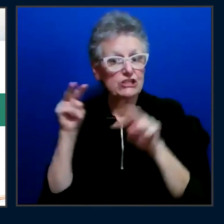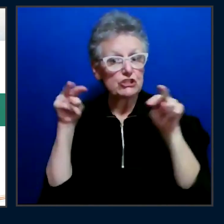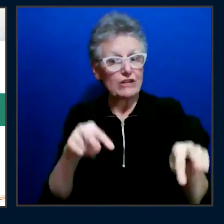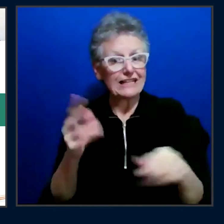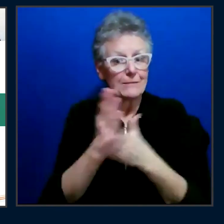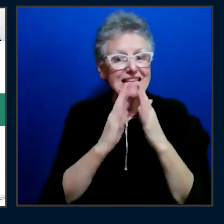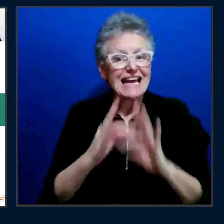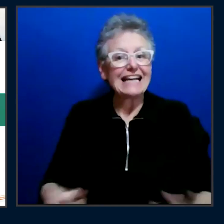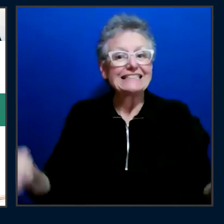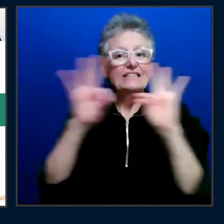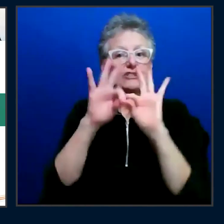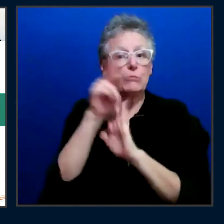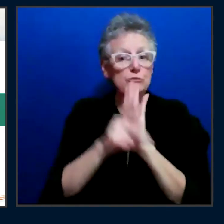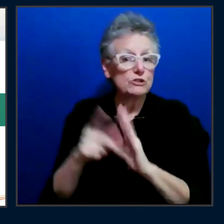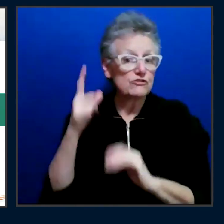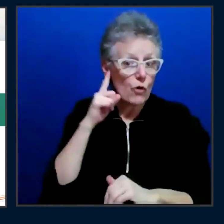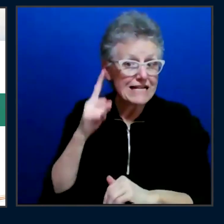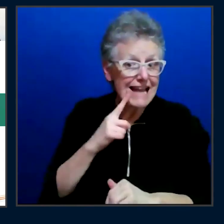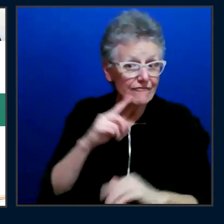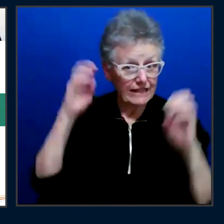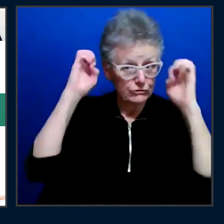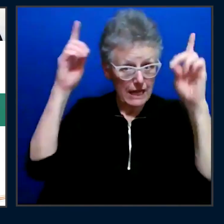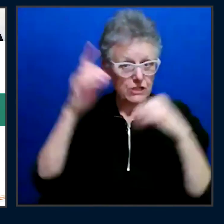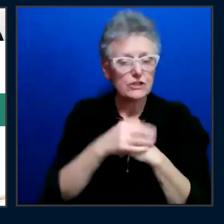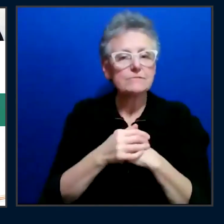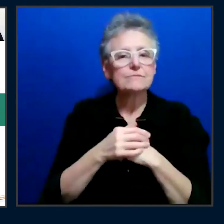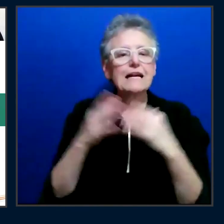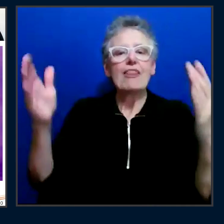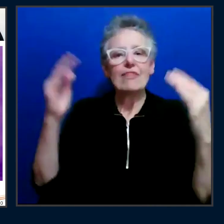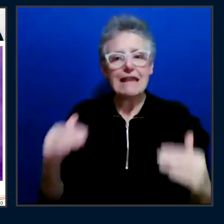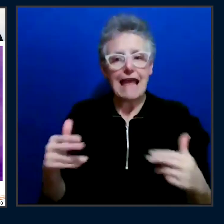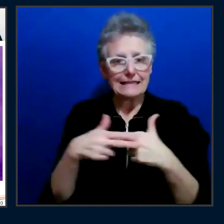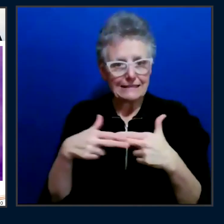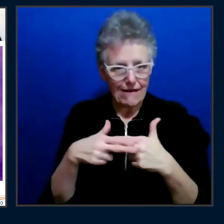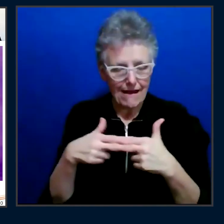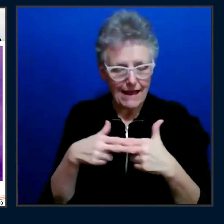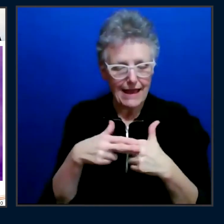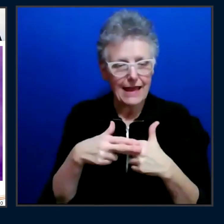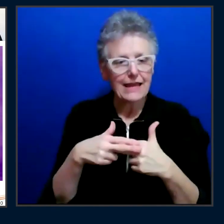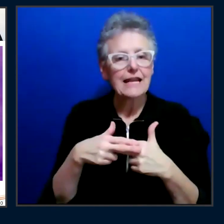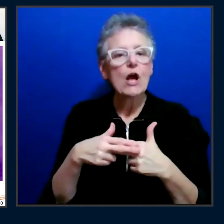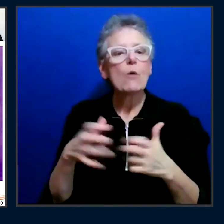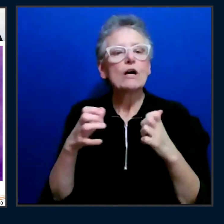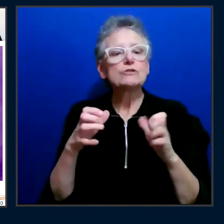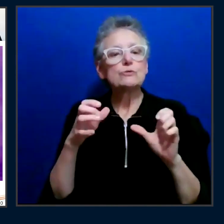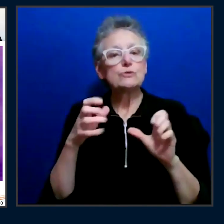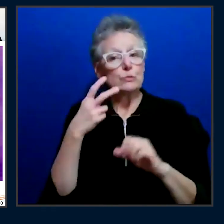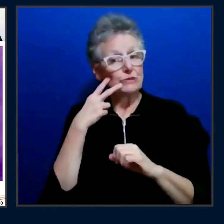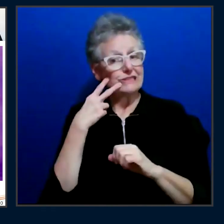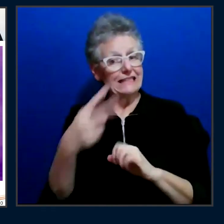of the essential principles of deaf education. On the next slide, I want to draw your attention,